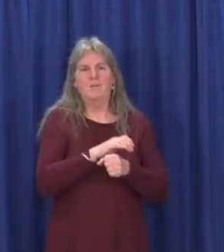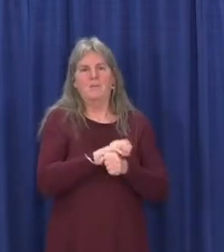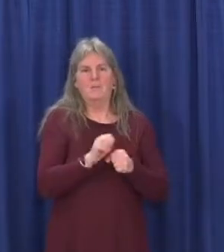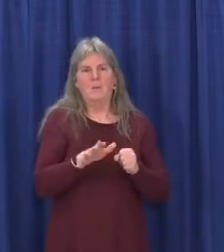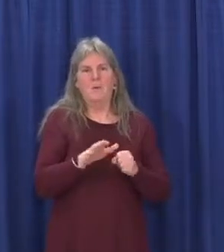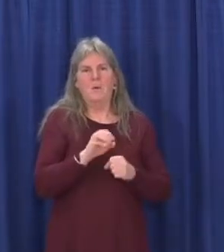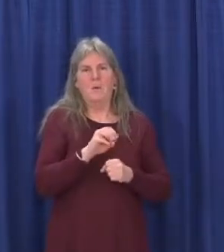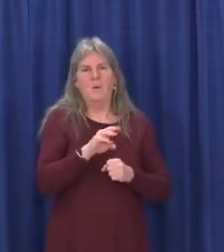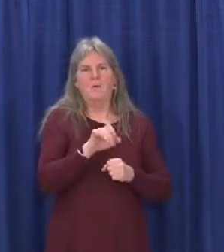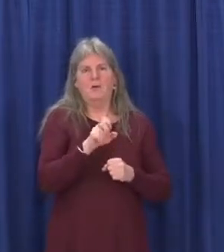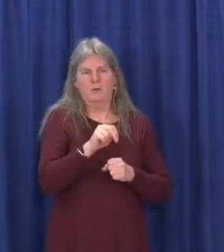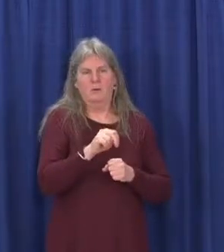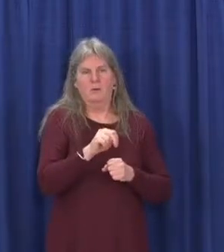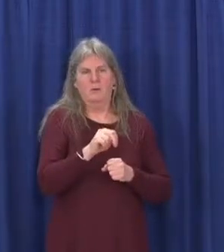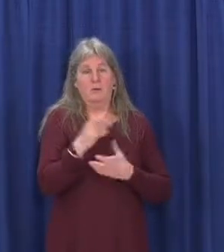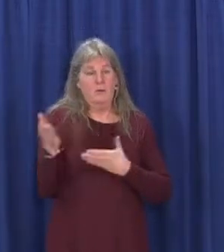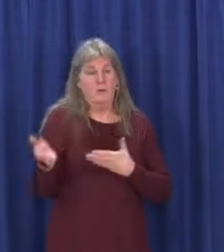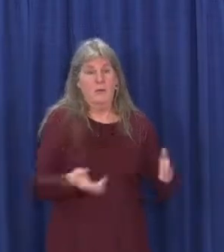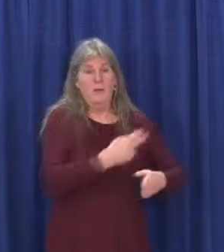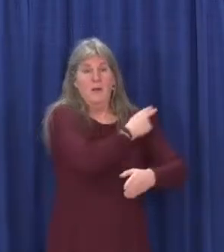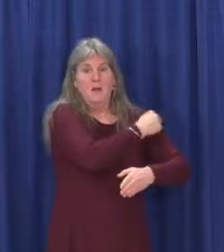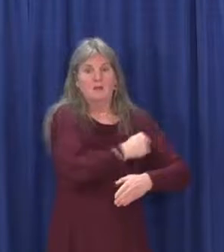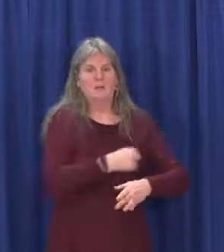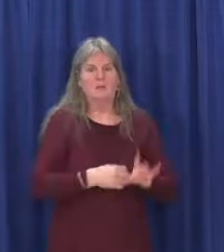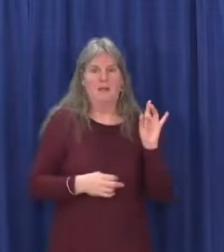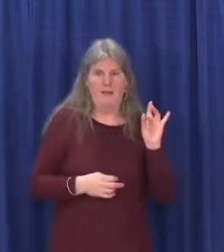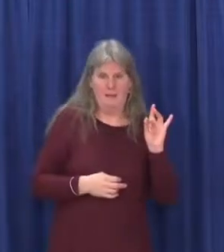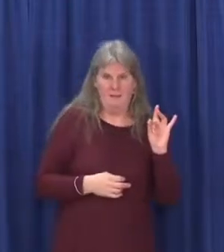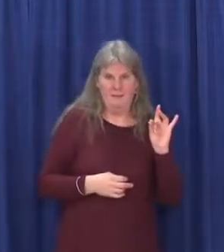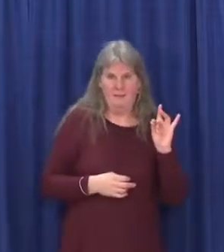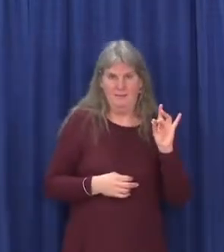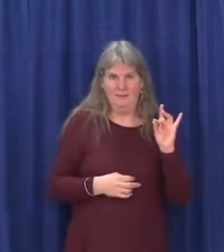hospitalizations so far and we are at best halfway or a little